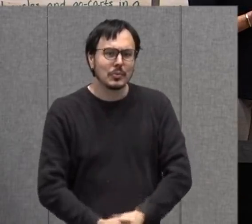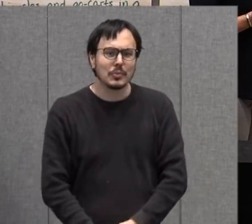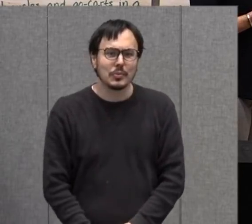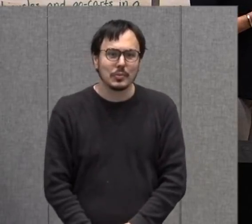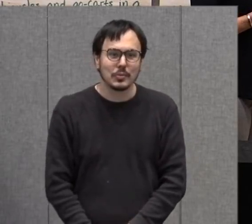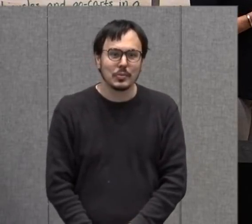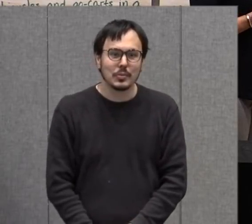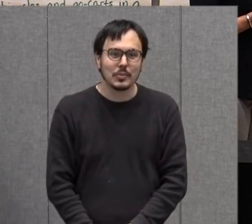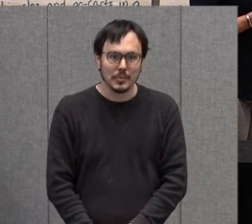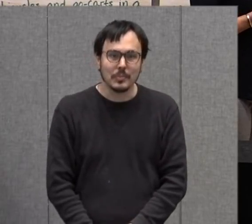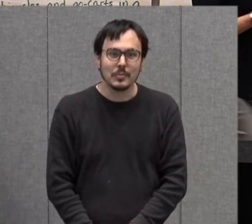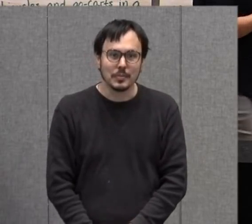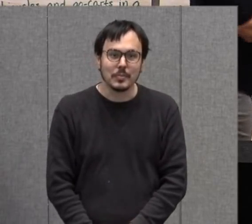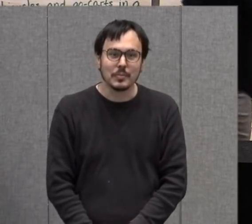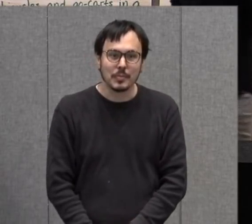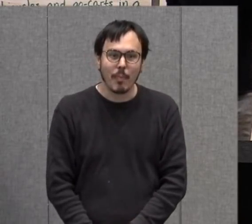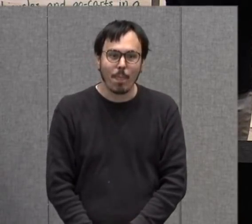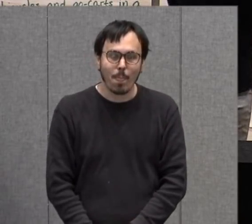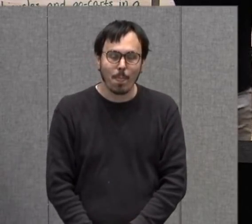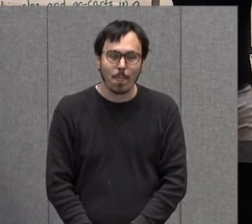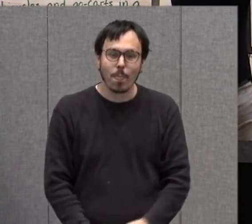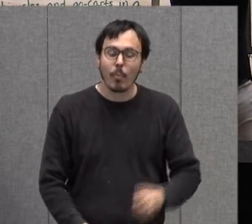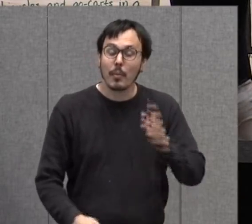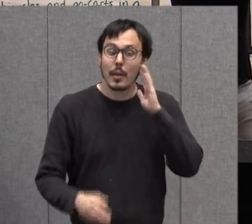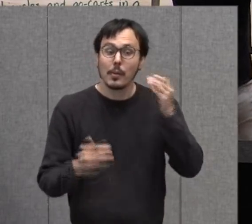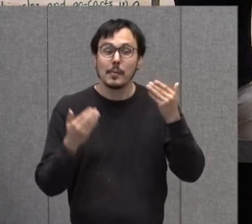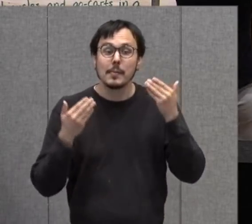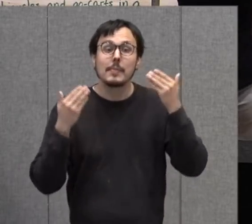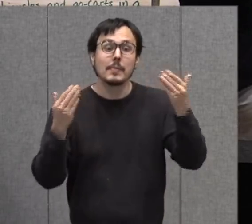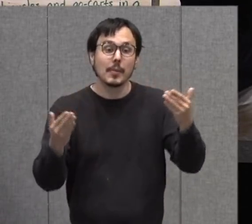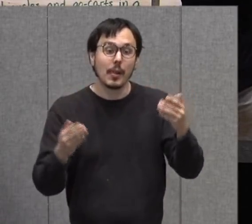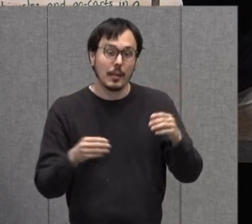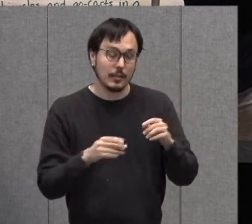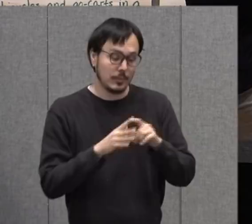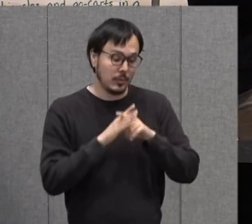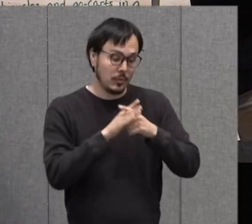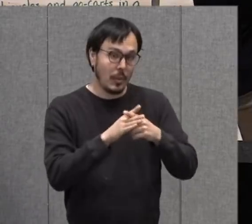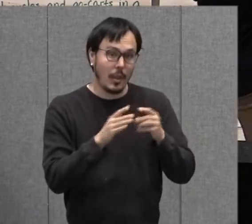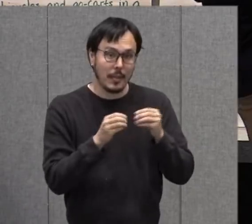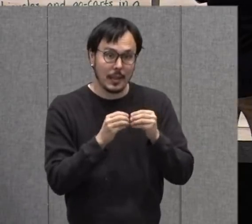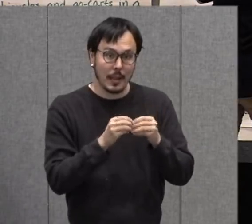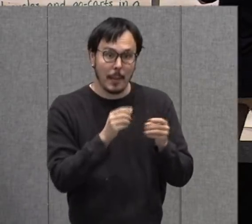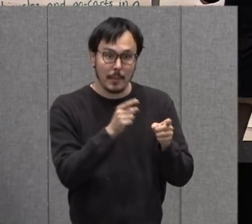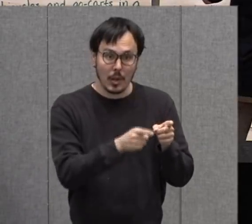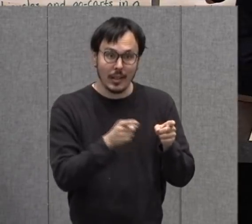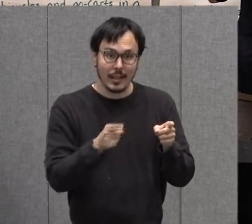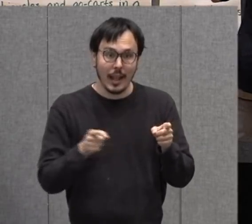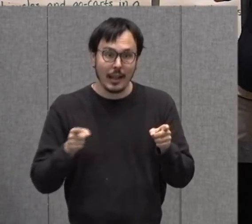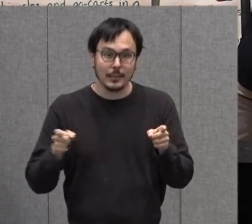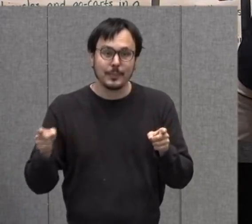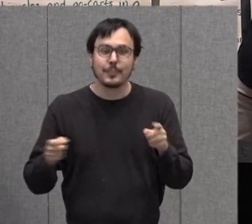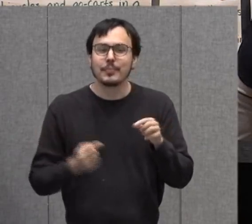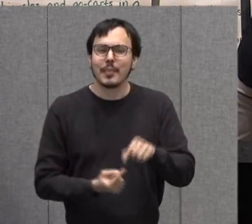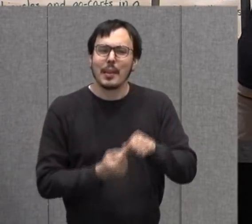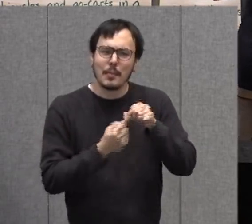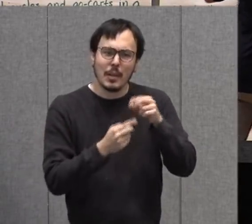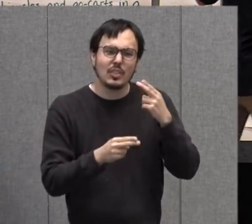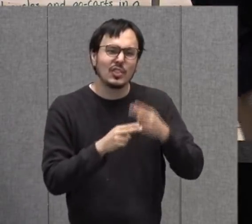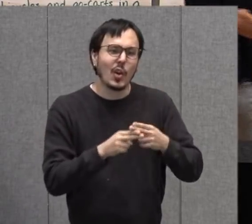Think about what you see. I'm gonna go ahead and get our number line started. This is a special kind of number line called an empty number line